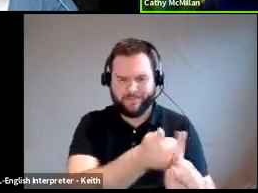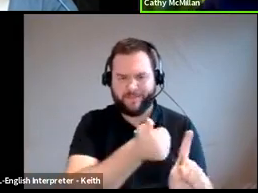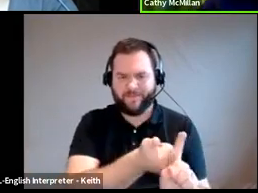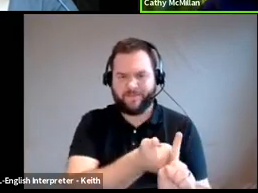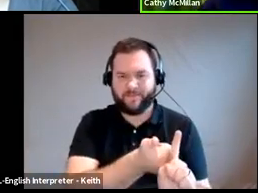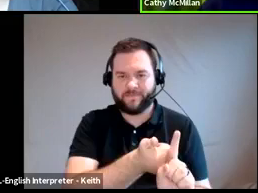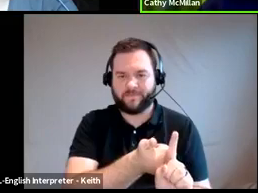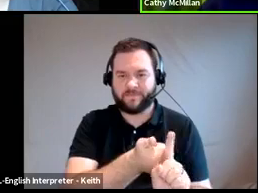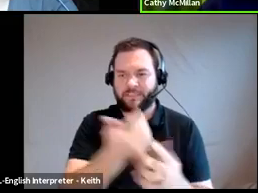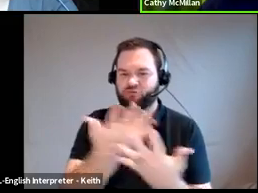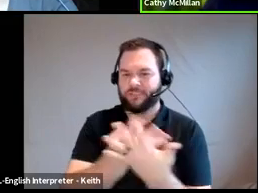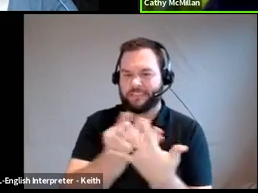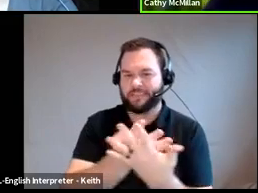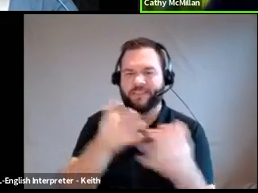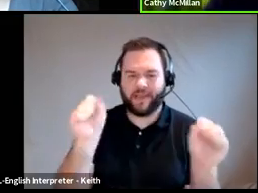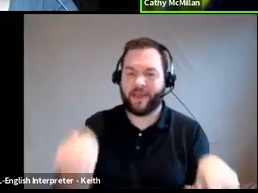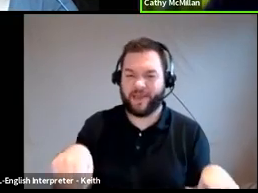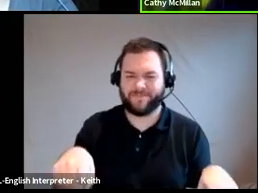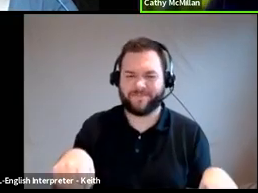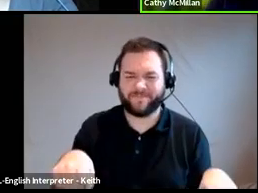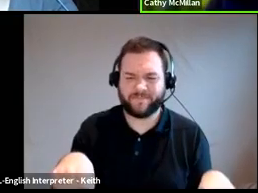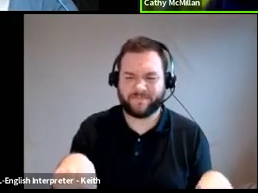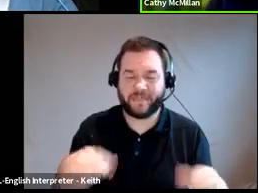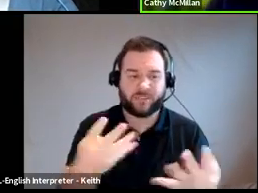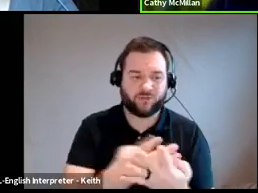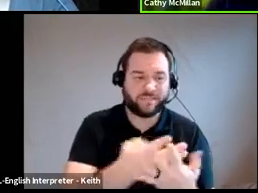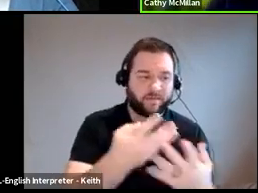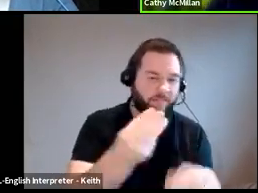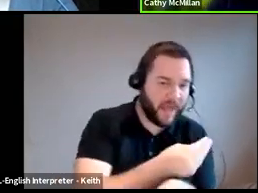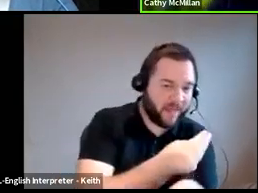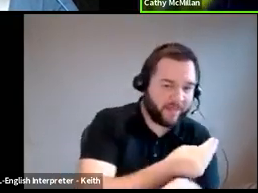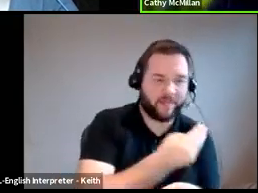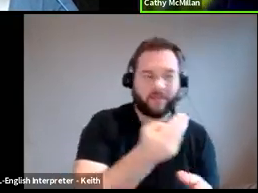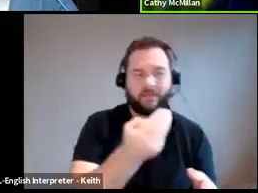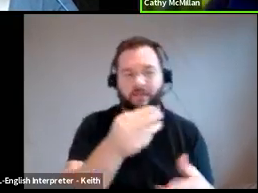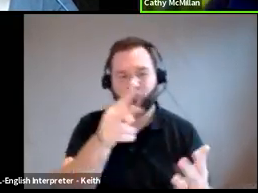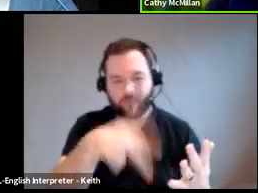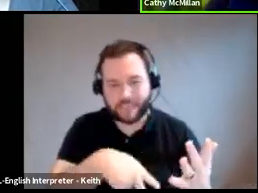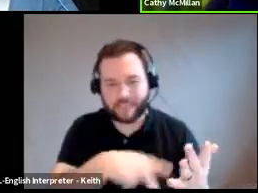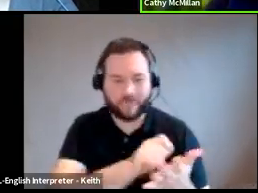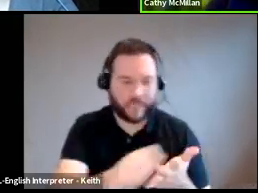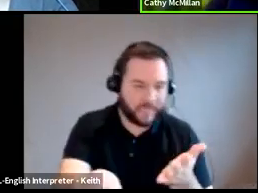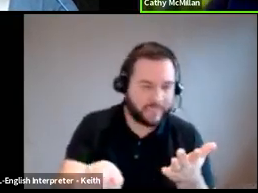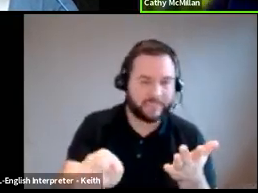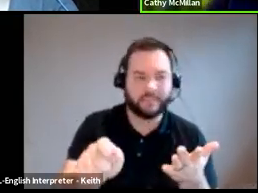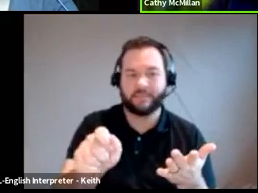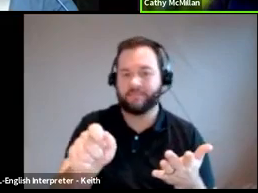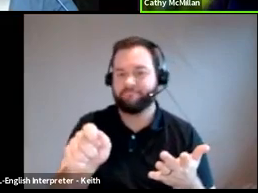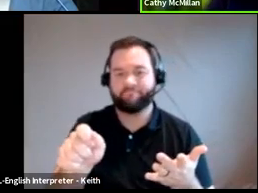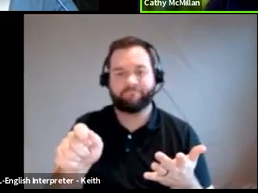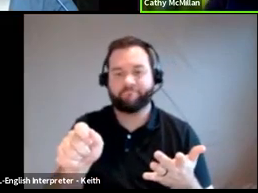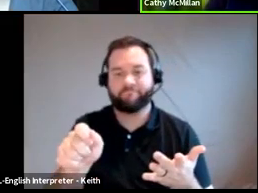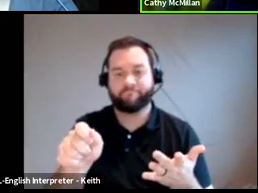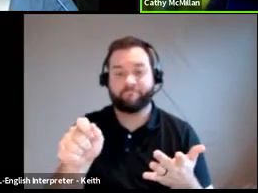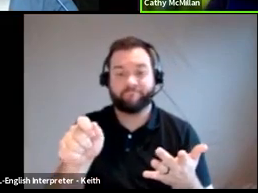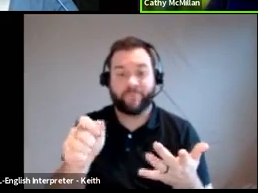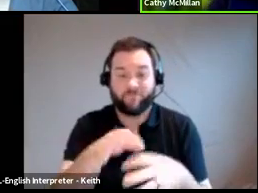system system, they are perk system, they are perfectly capable of system, they are perfectly capable of screening, they can scream for math that can see scream for math that can scream for reading. eading